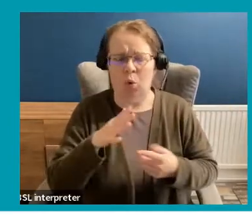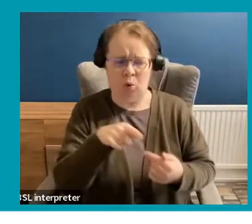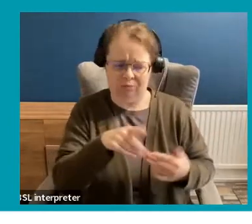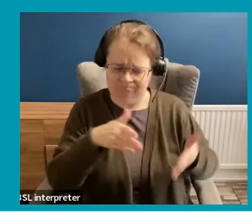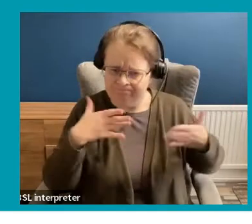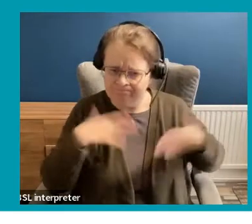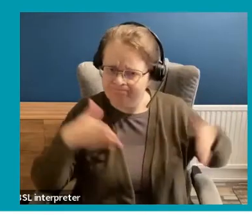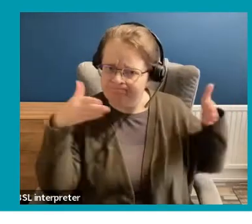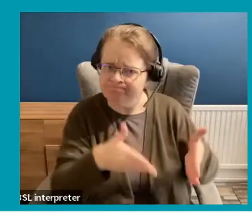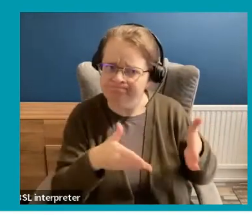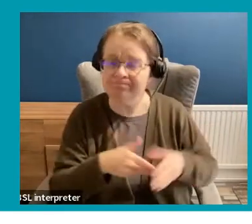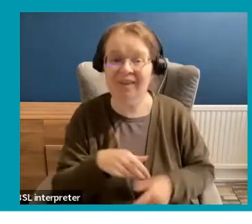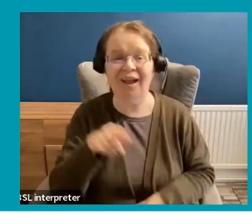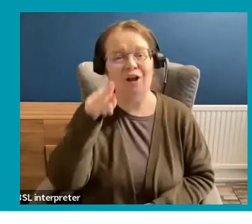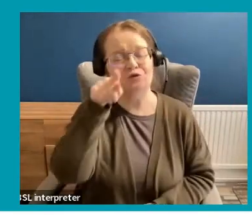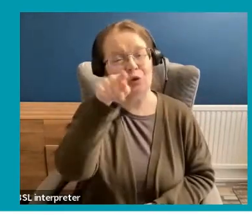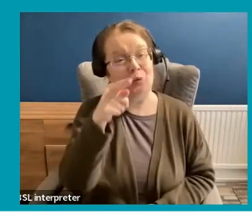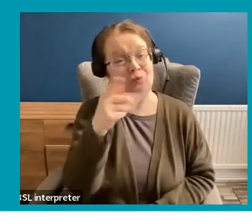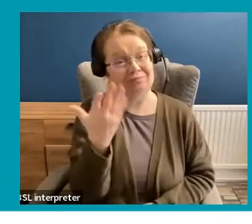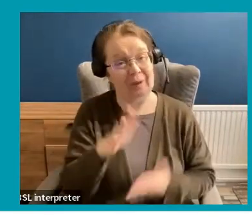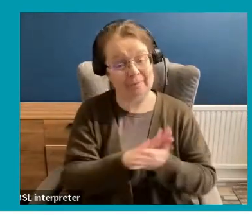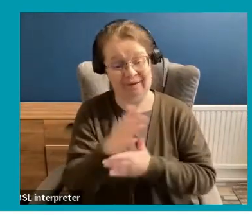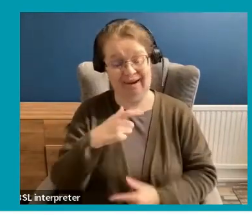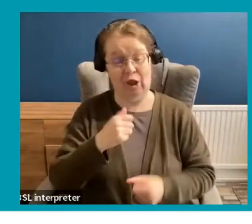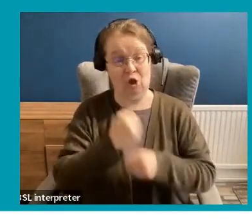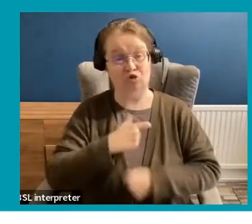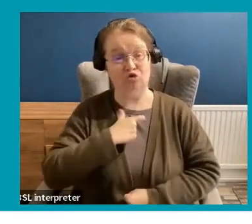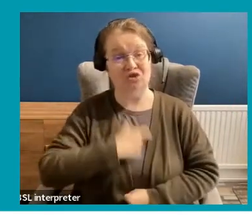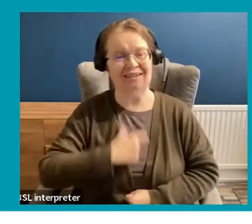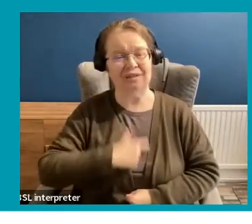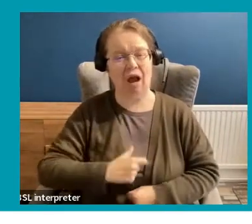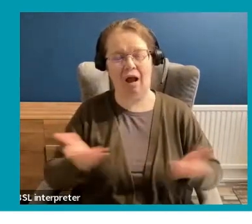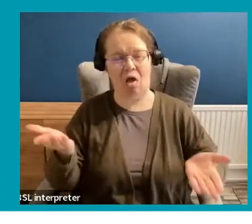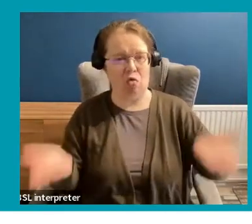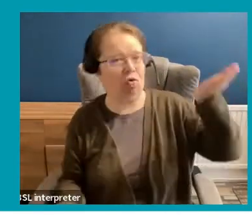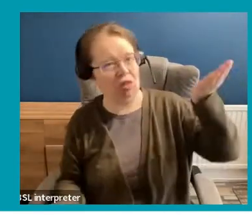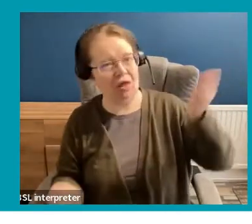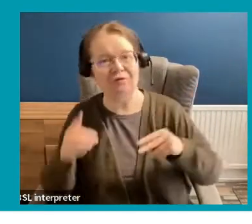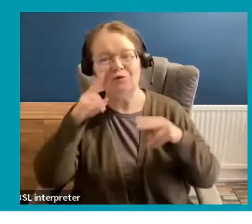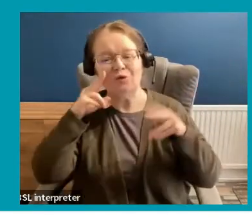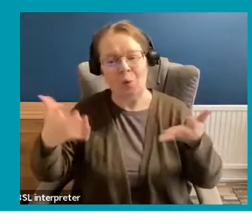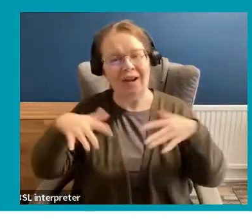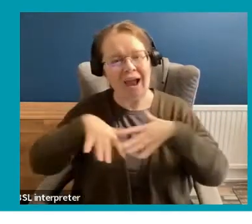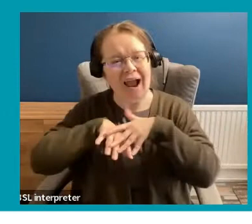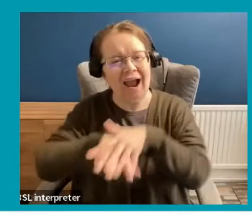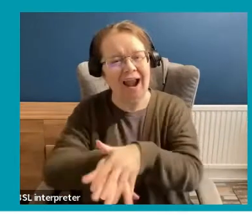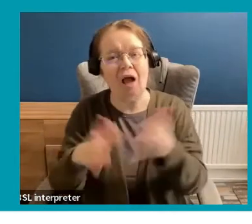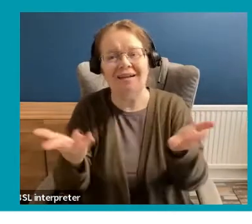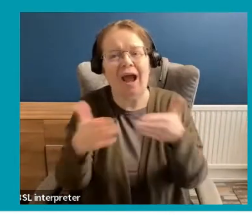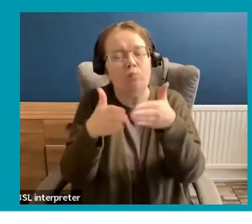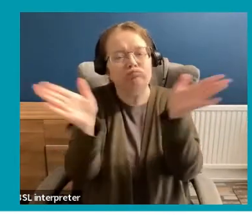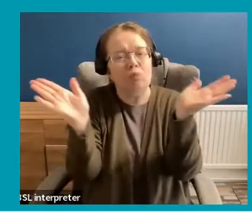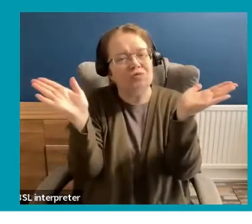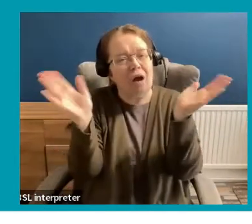And so you've gotten in looking at gender imbalance to looking at inclusion and it's more broad sense. JANE: